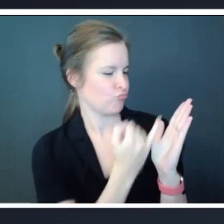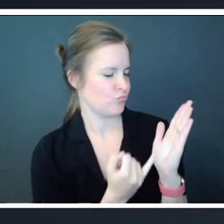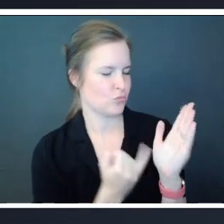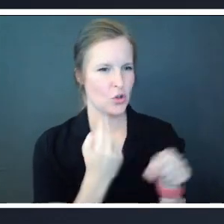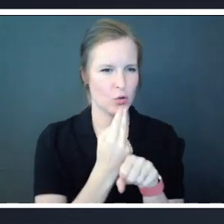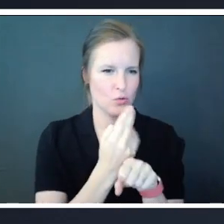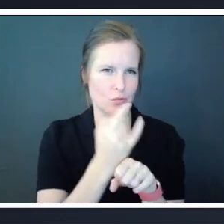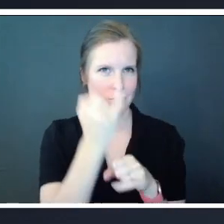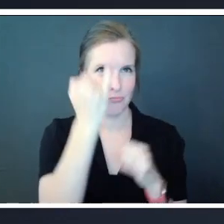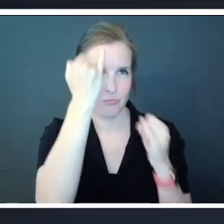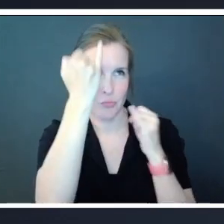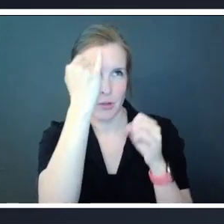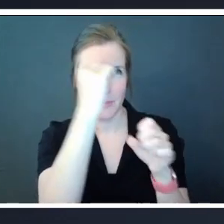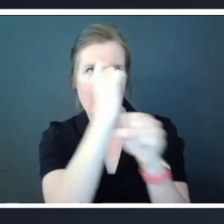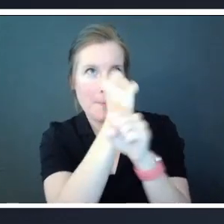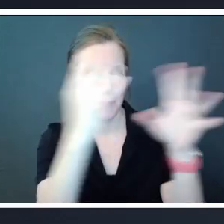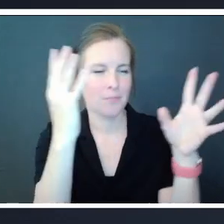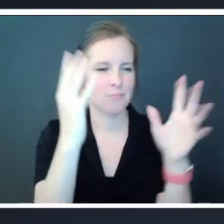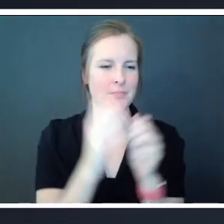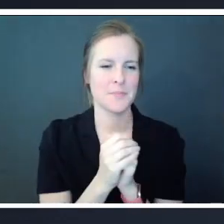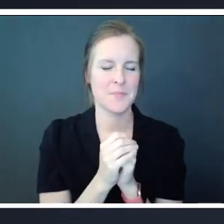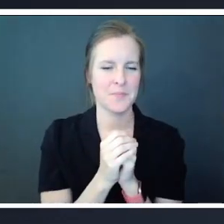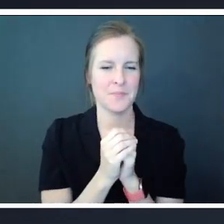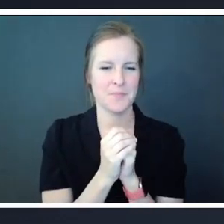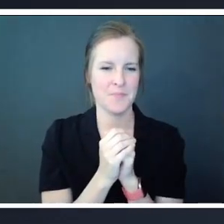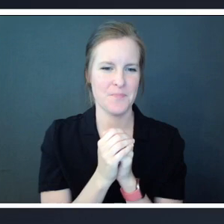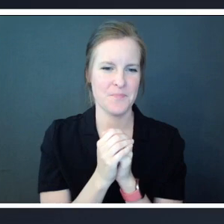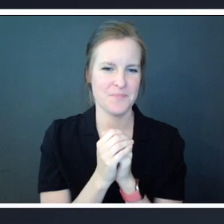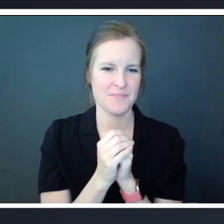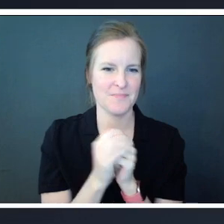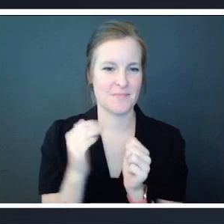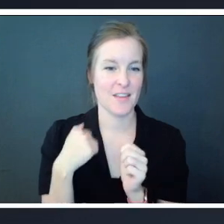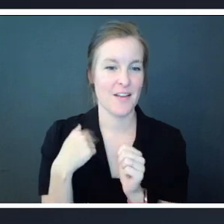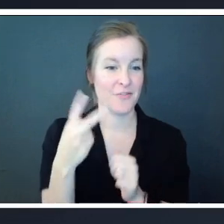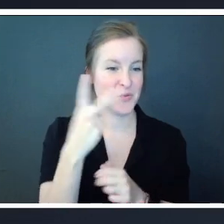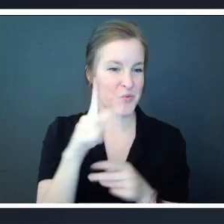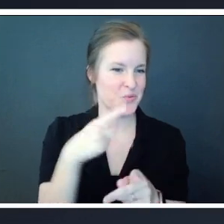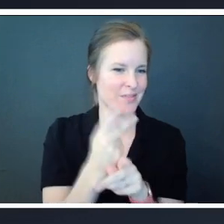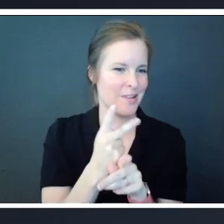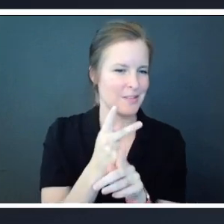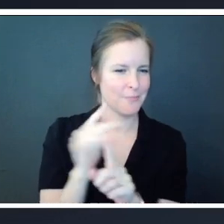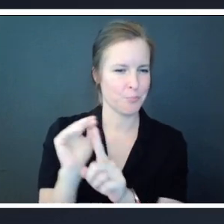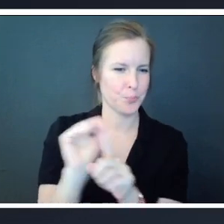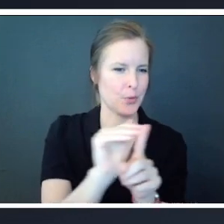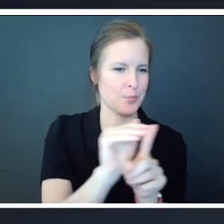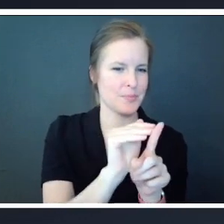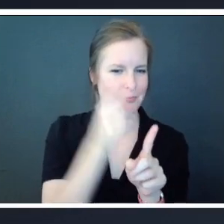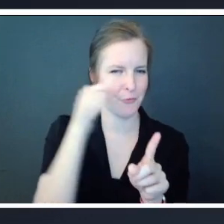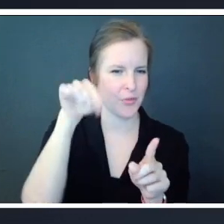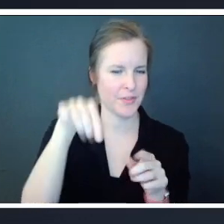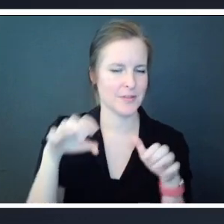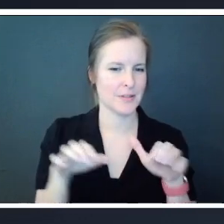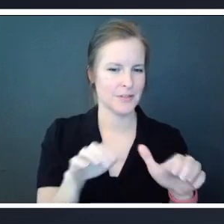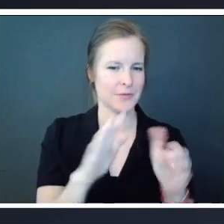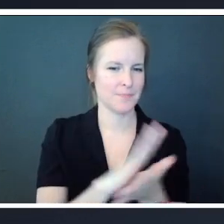examples of prompts or activity sheets have for one of them, we're asking them to draw themselves